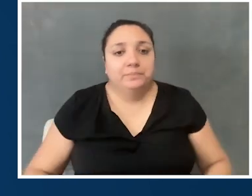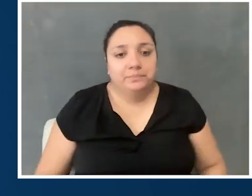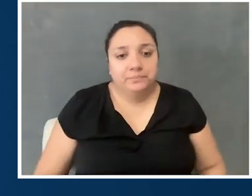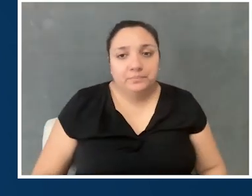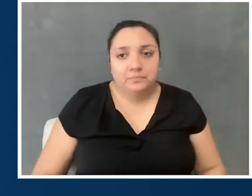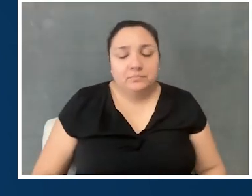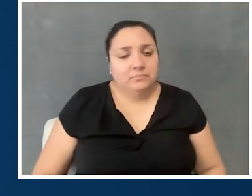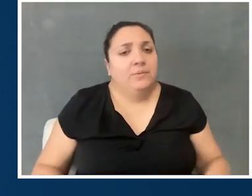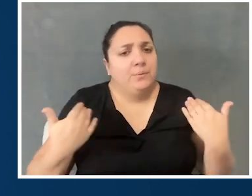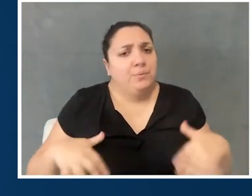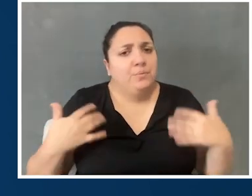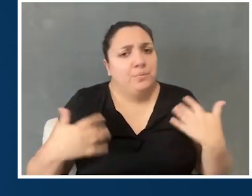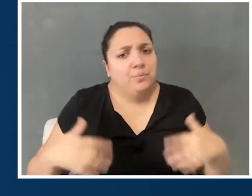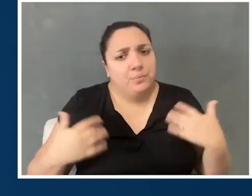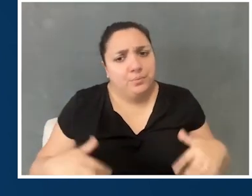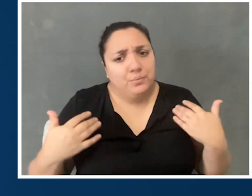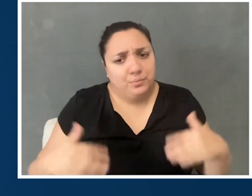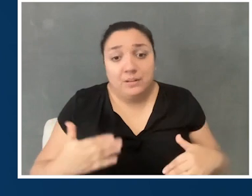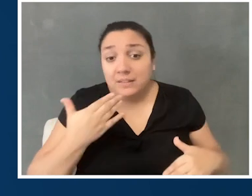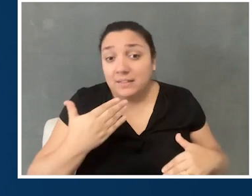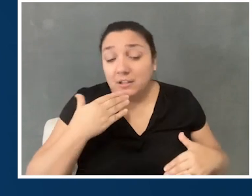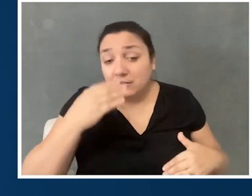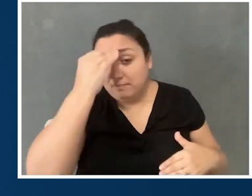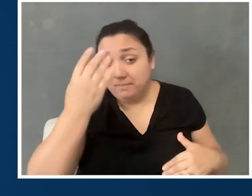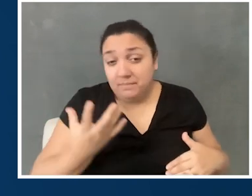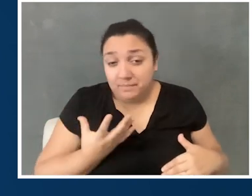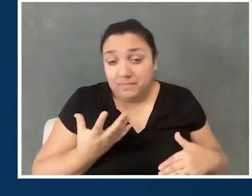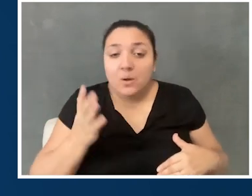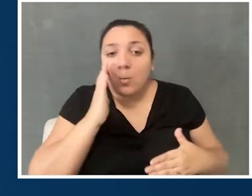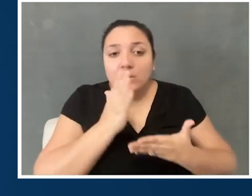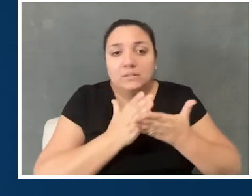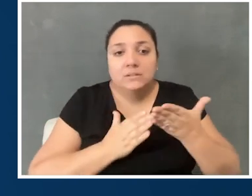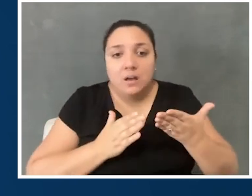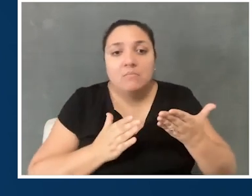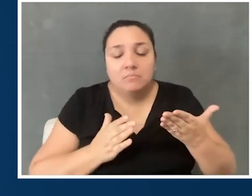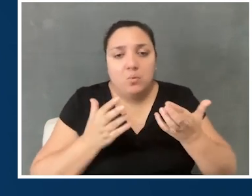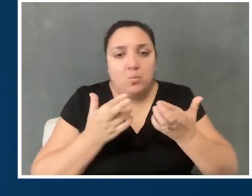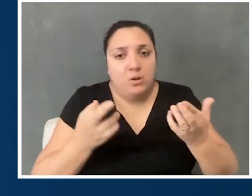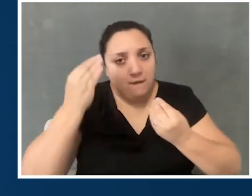That's really incredible, Tim. Thank you so much for letting us know about that and we'll put some resources in the notes on that,